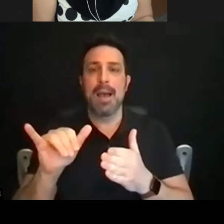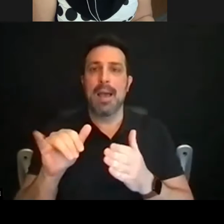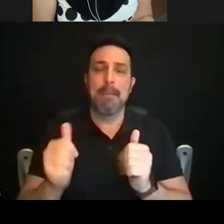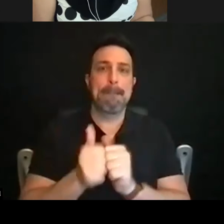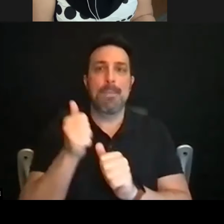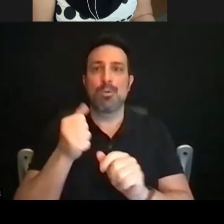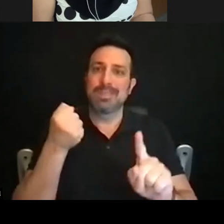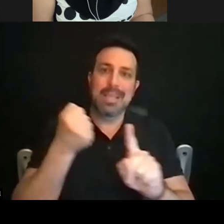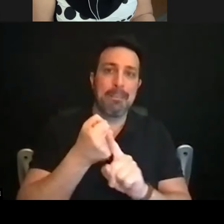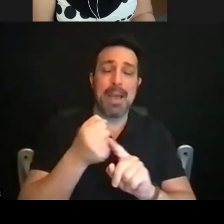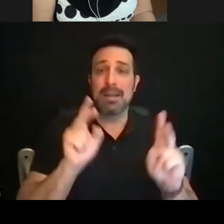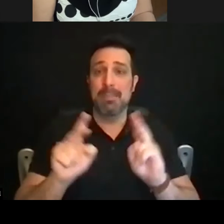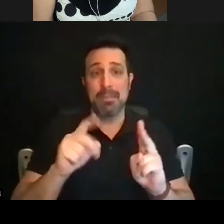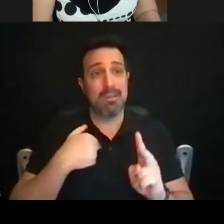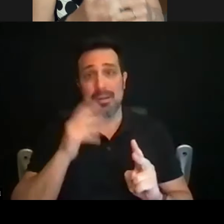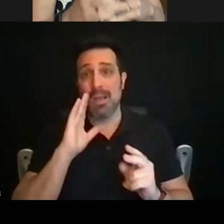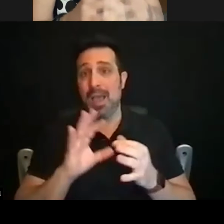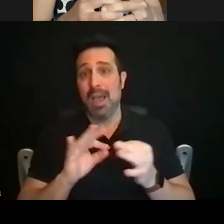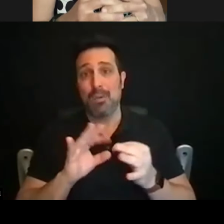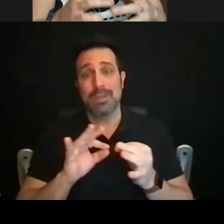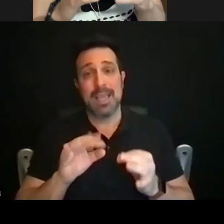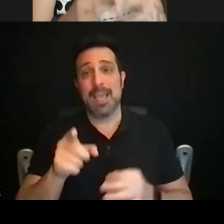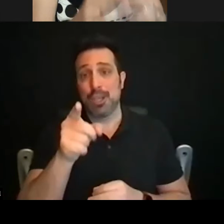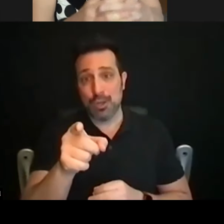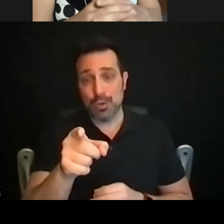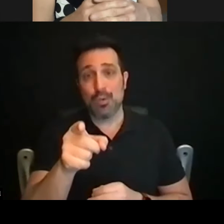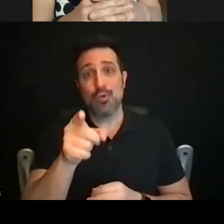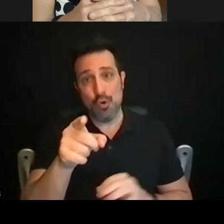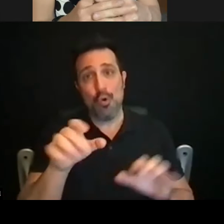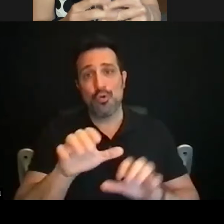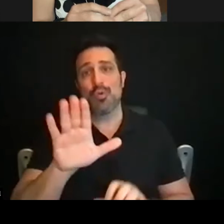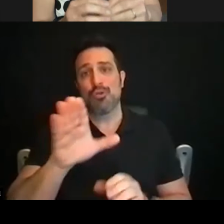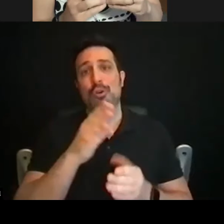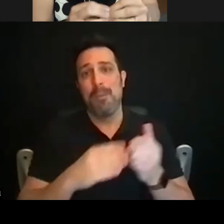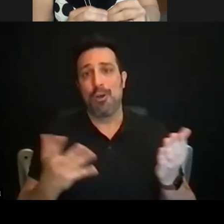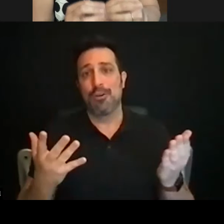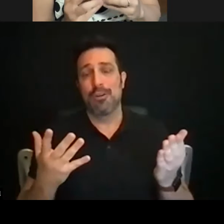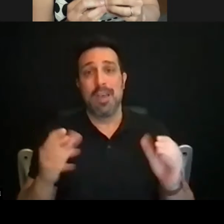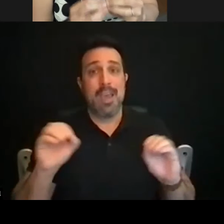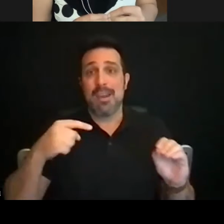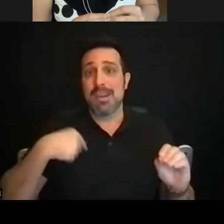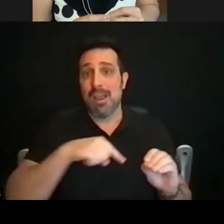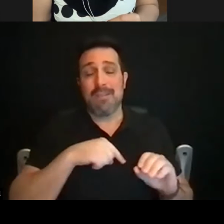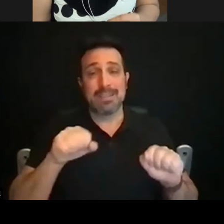to find your place and do that work in ways that are lead by the most impacted